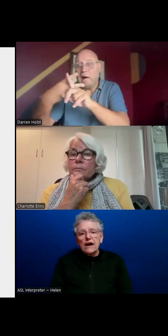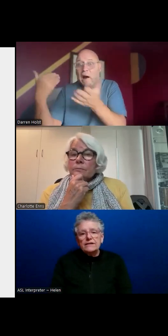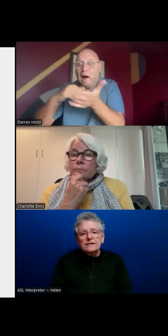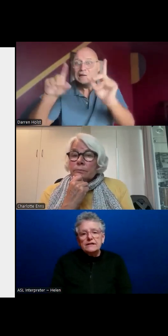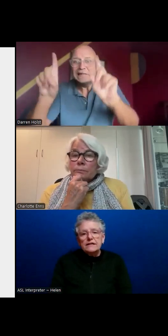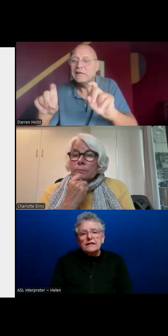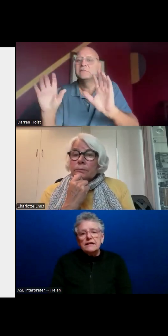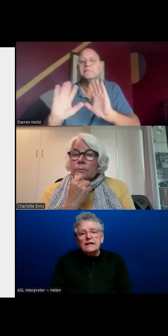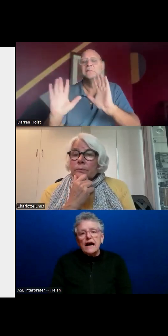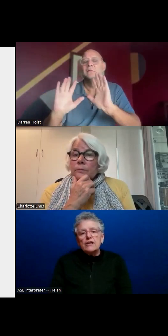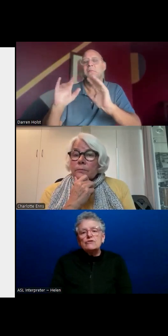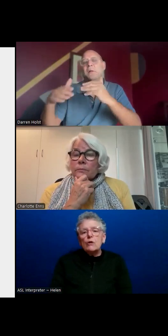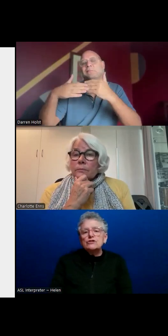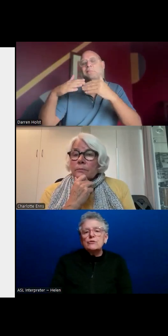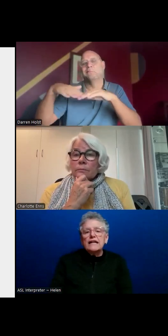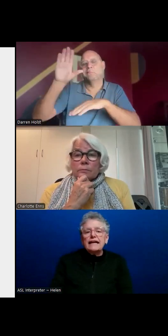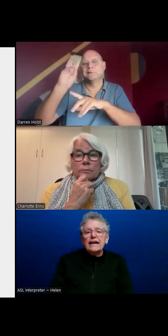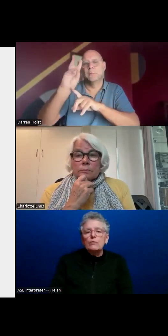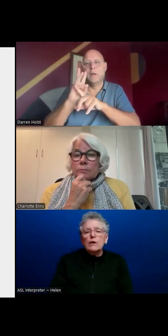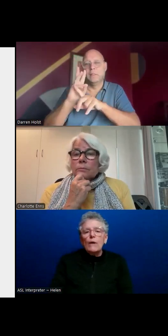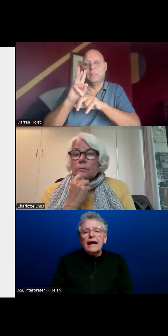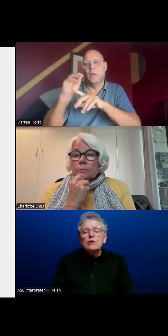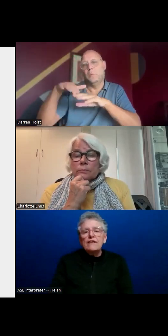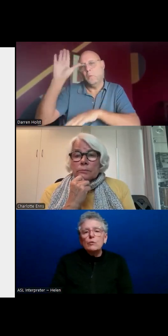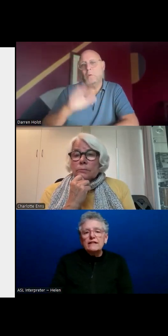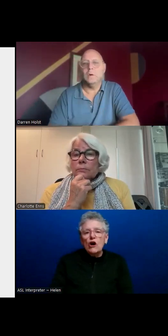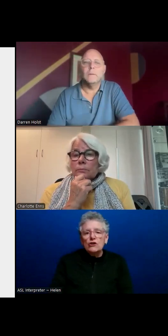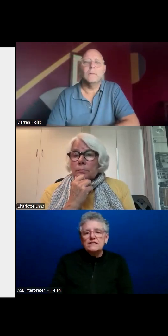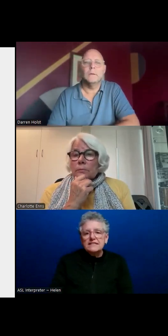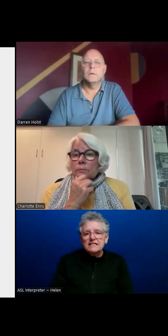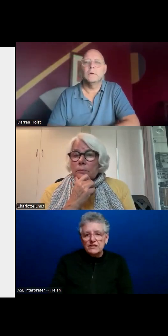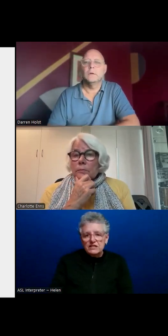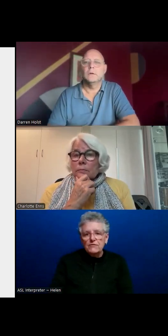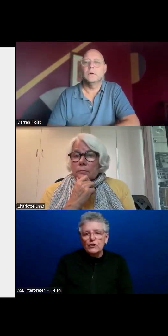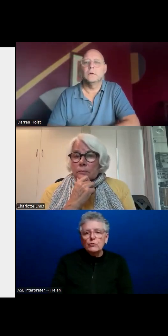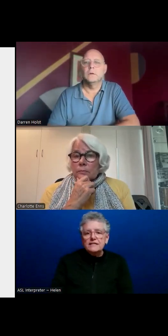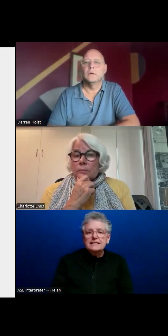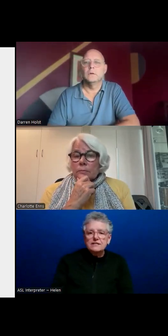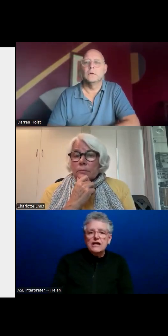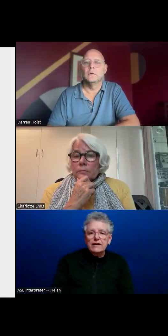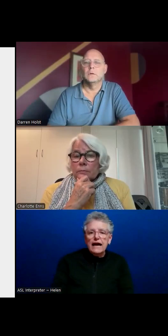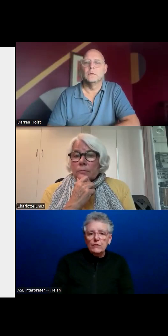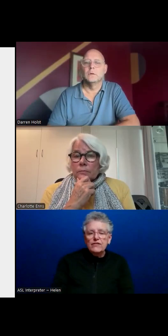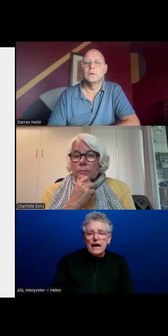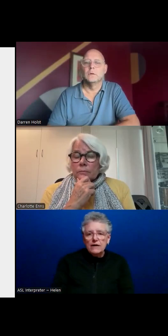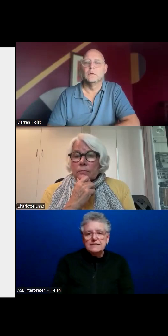When the test is done, you don't do it again right away. You have to wait longer than six months before you retest the child